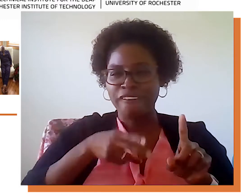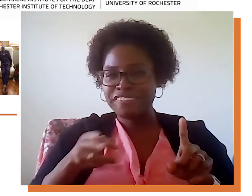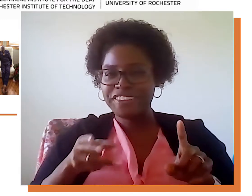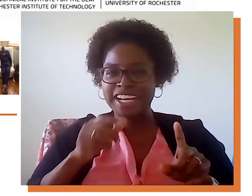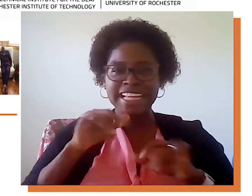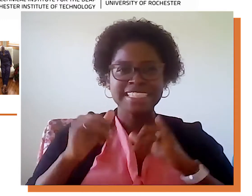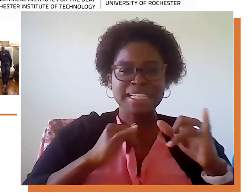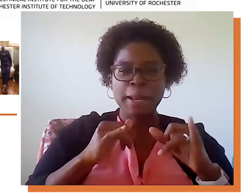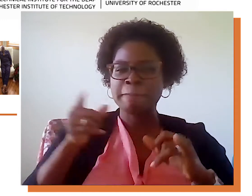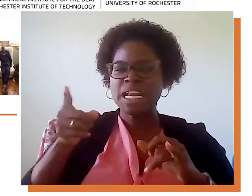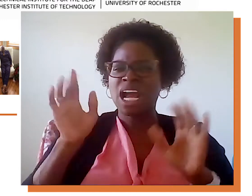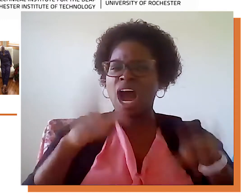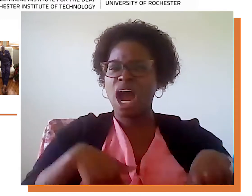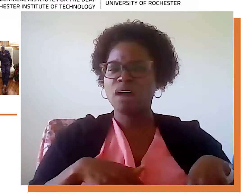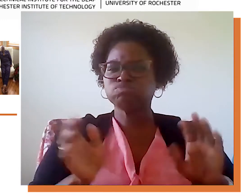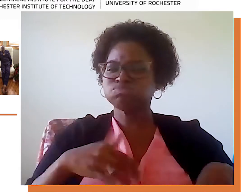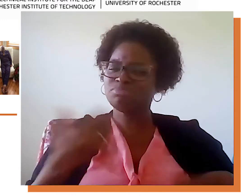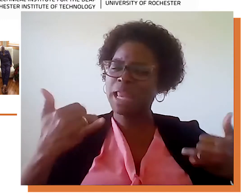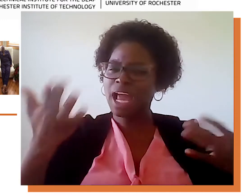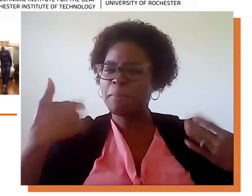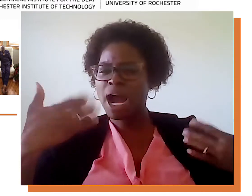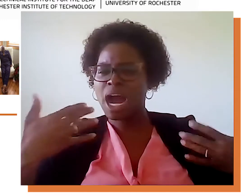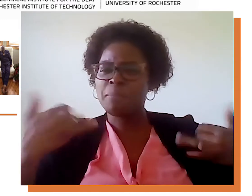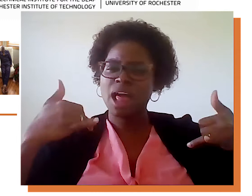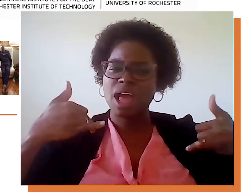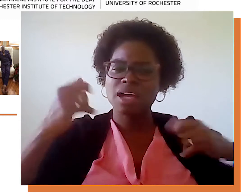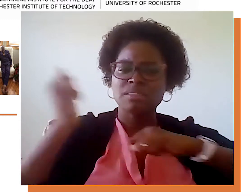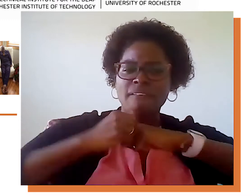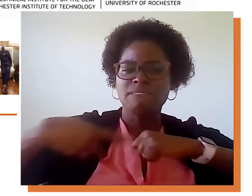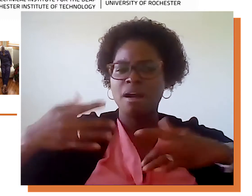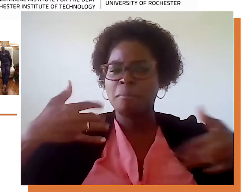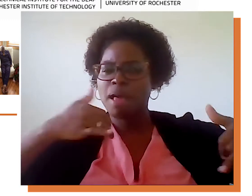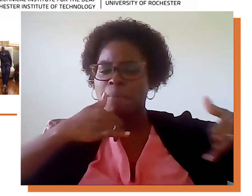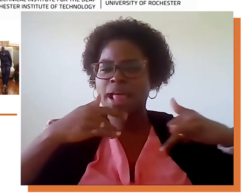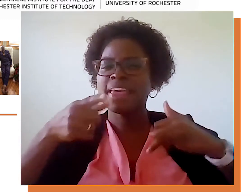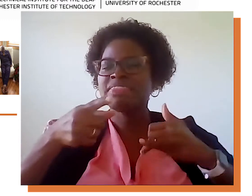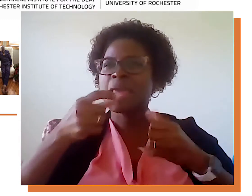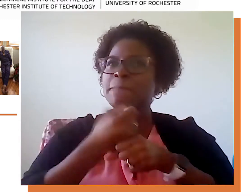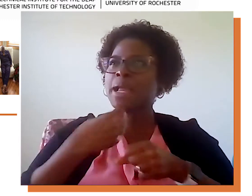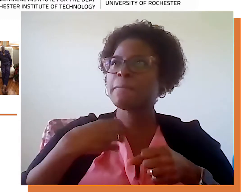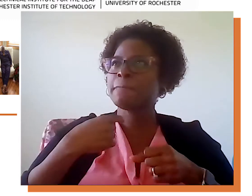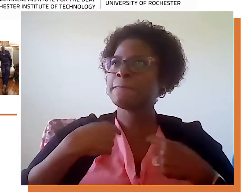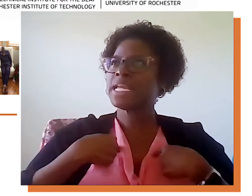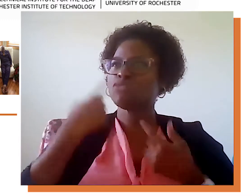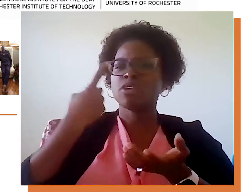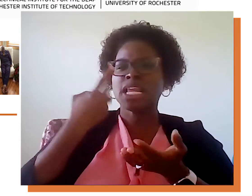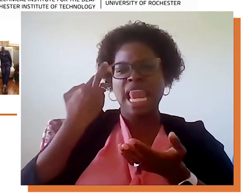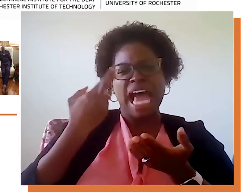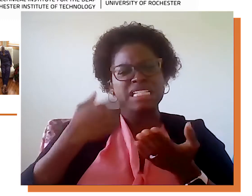They never made me seem or feel different. They were just like, "Yeah, come play with us. "You're just our sister.